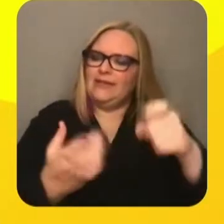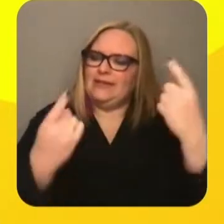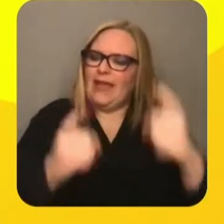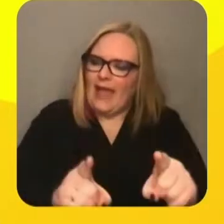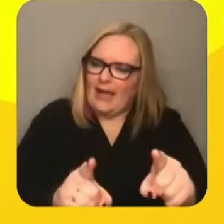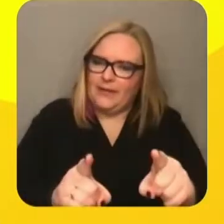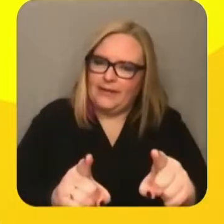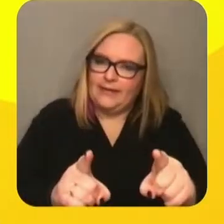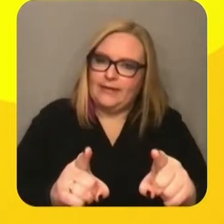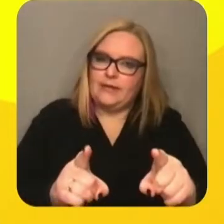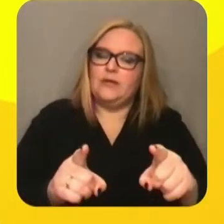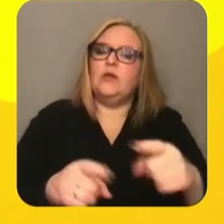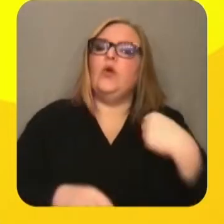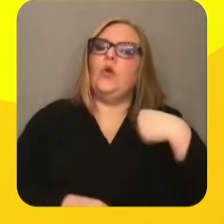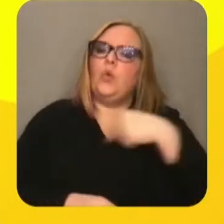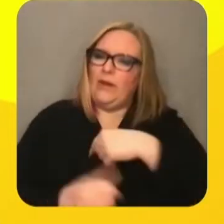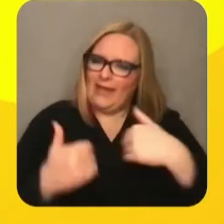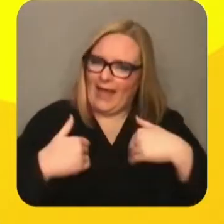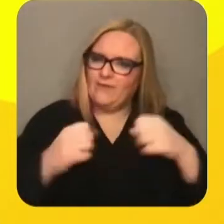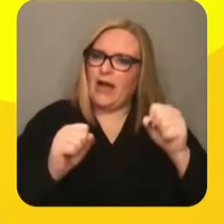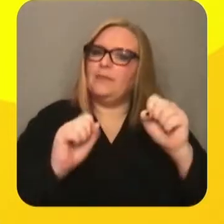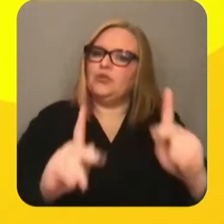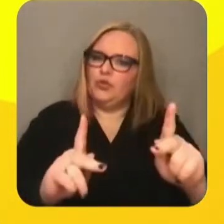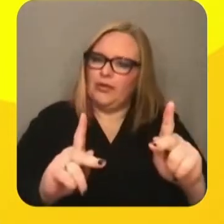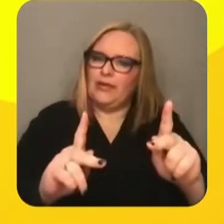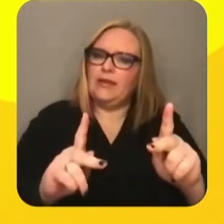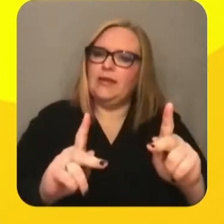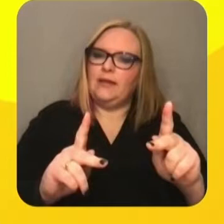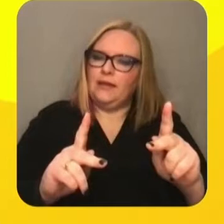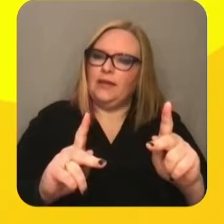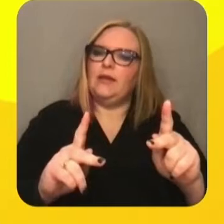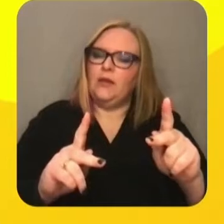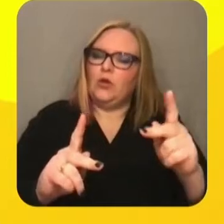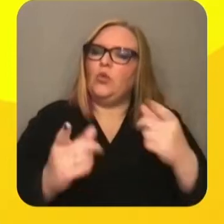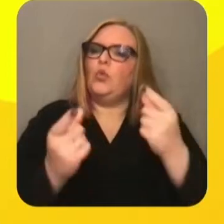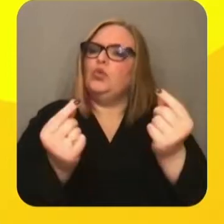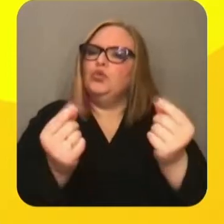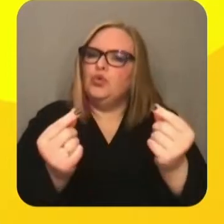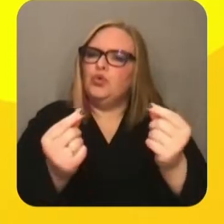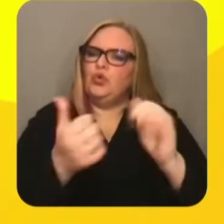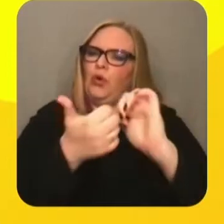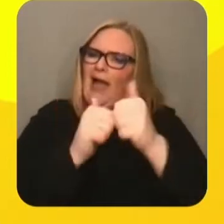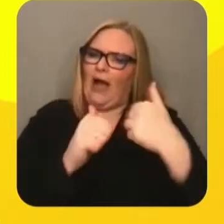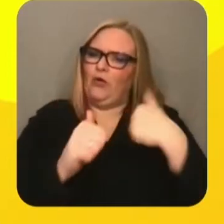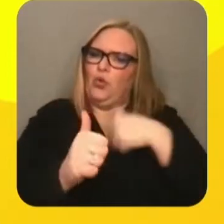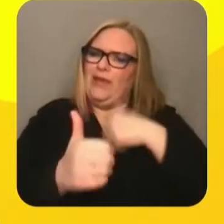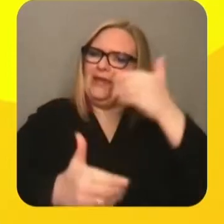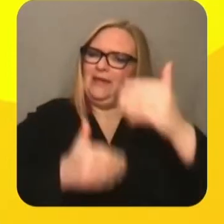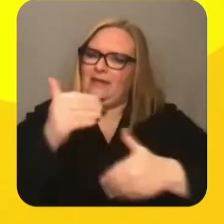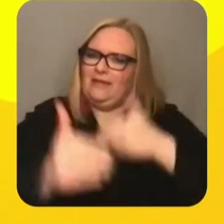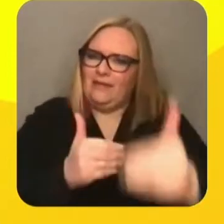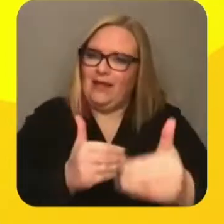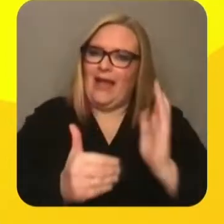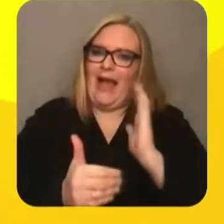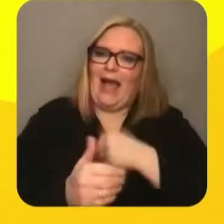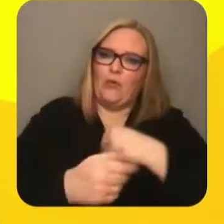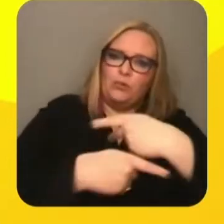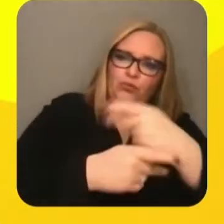Hey, we've got opportunity on your doorstep and what can we pull through? And our product and our technology organizations that